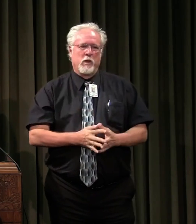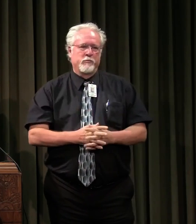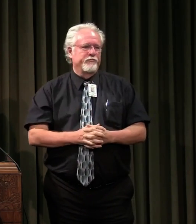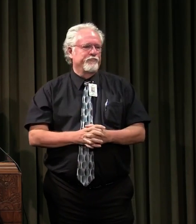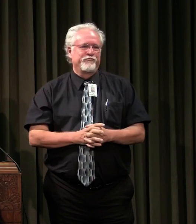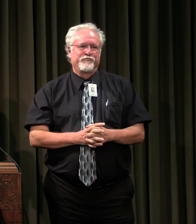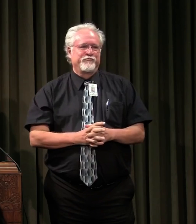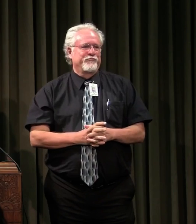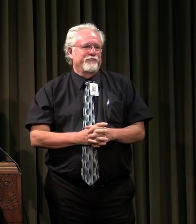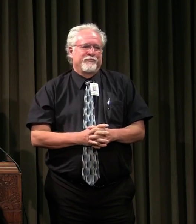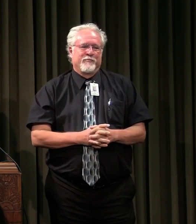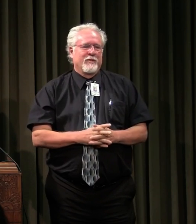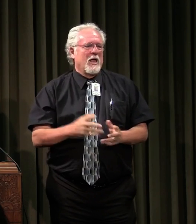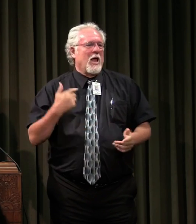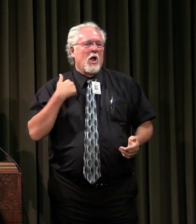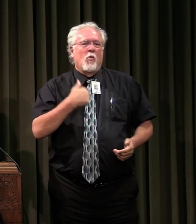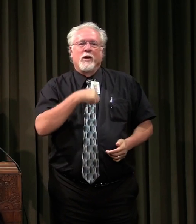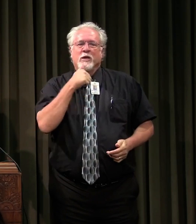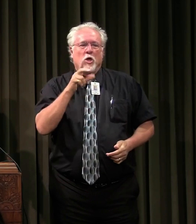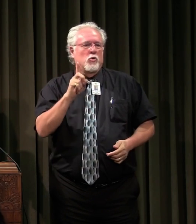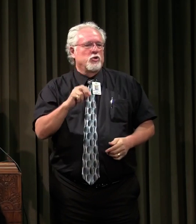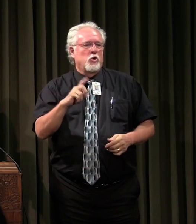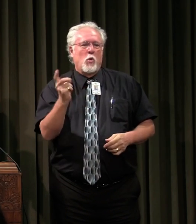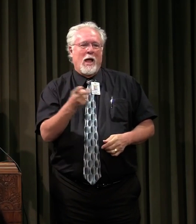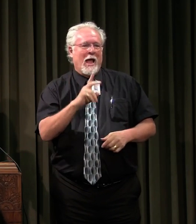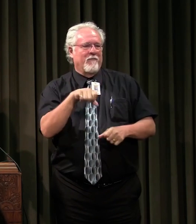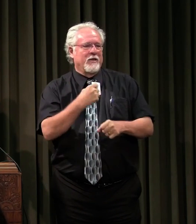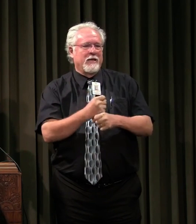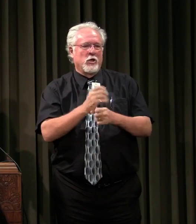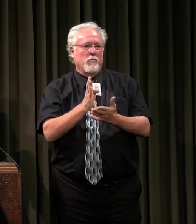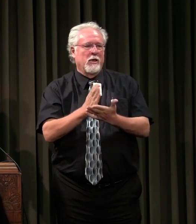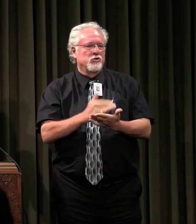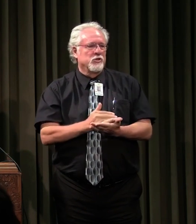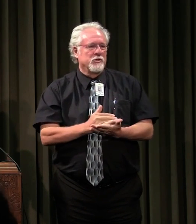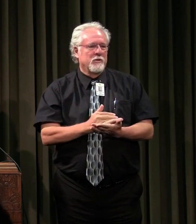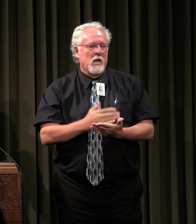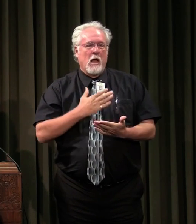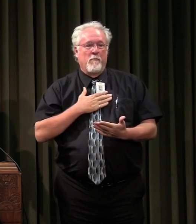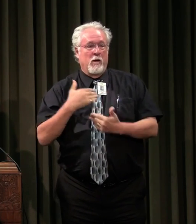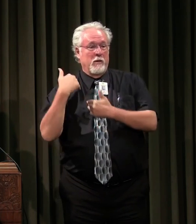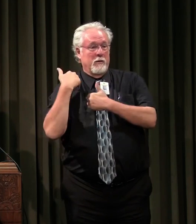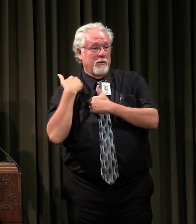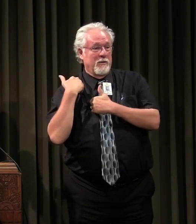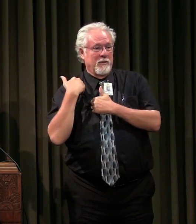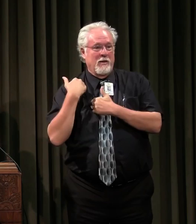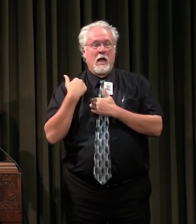we don't do have your budget my obligation isn't to have a balanced